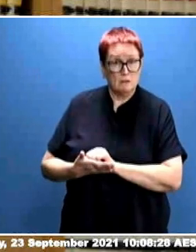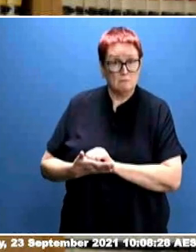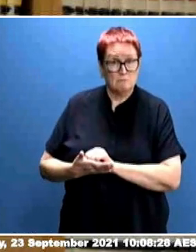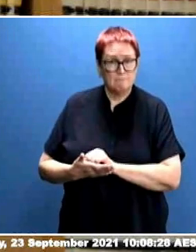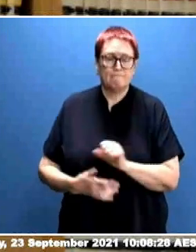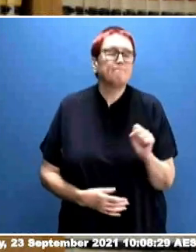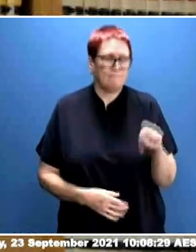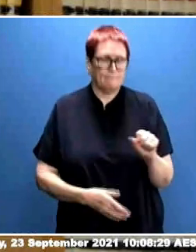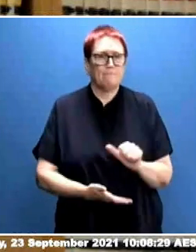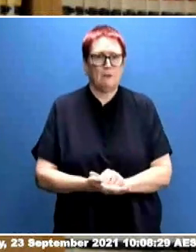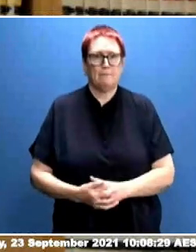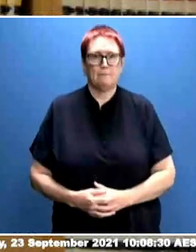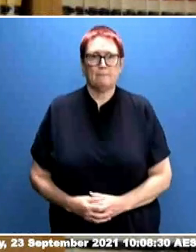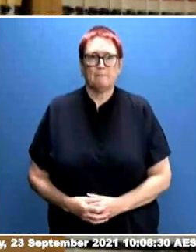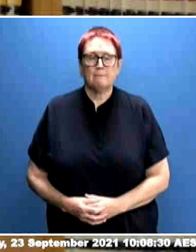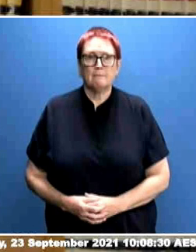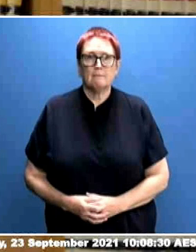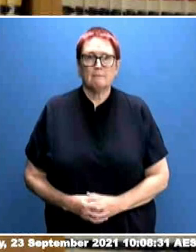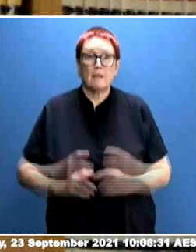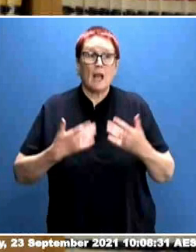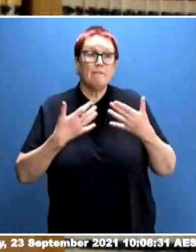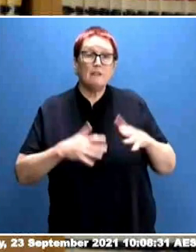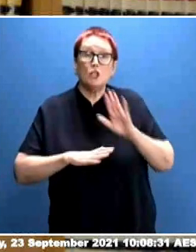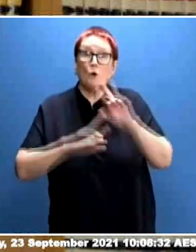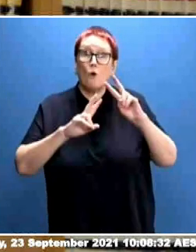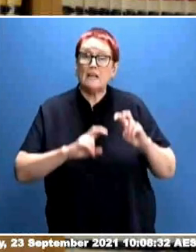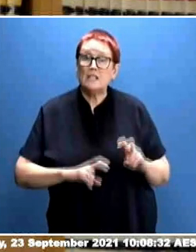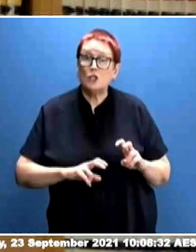Yes, that's correct. Following that research, you published a report